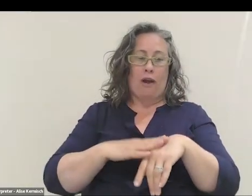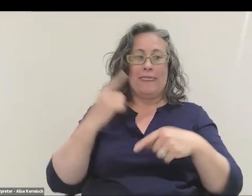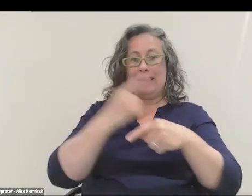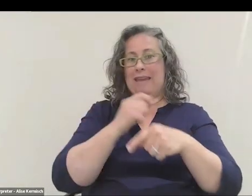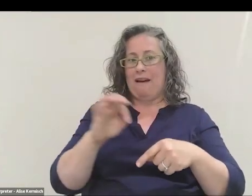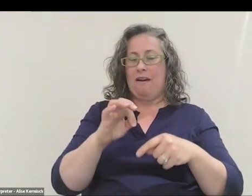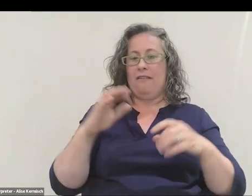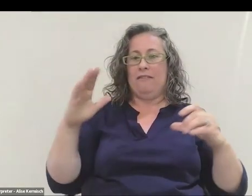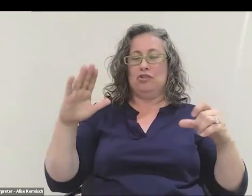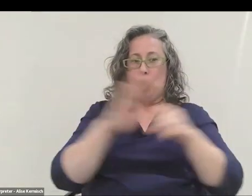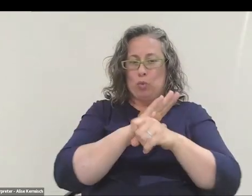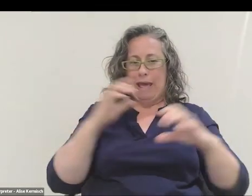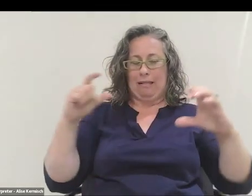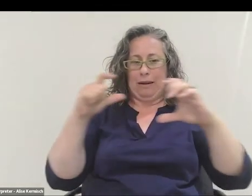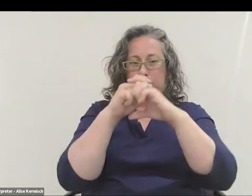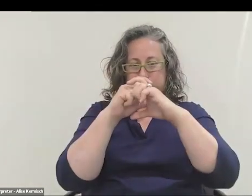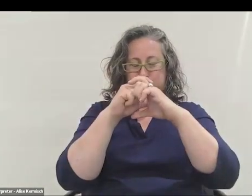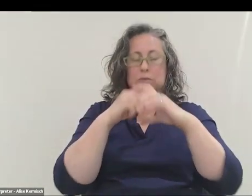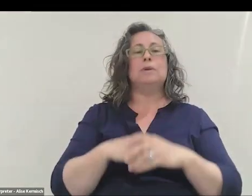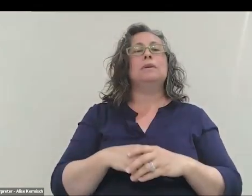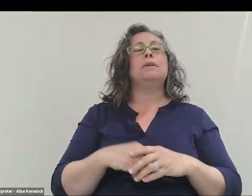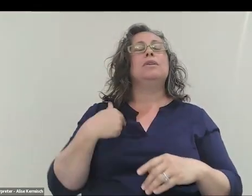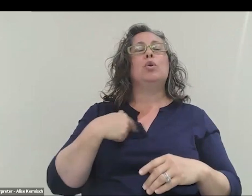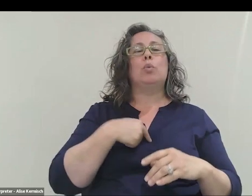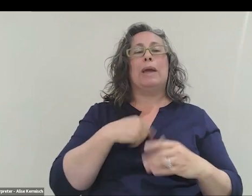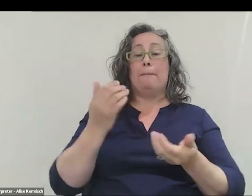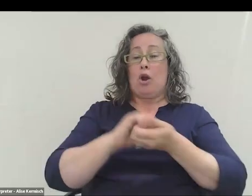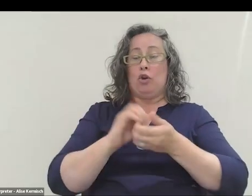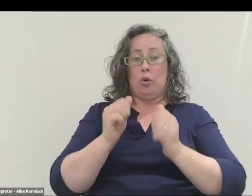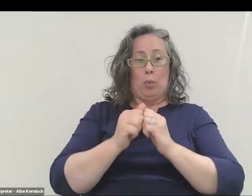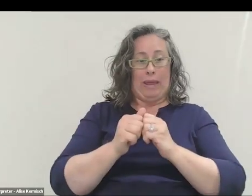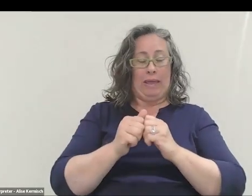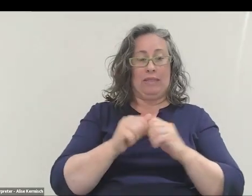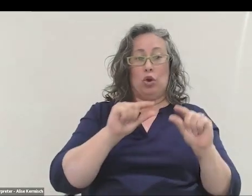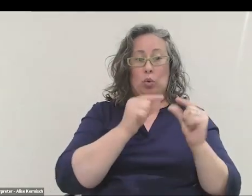We partnered with groups that had lights on devices along the path of totality.